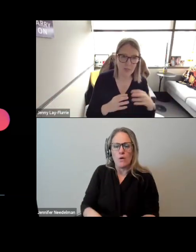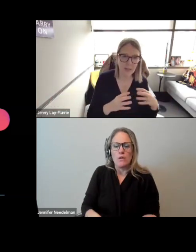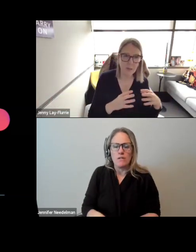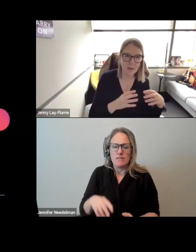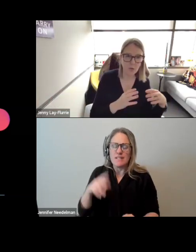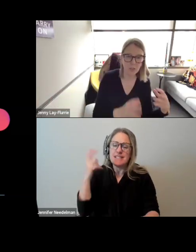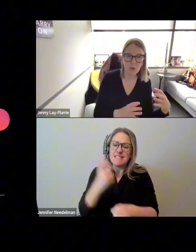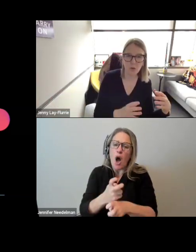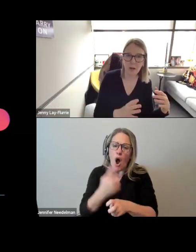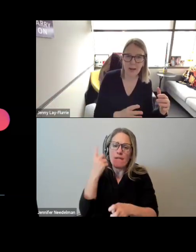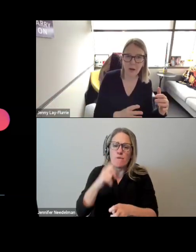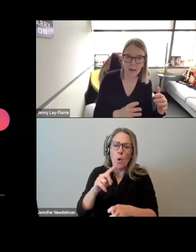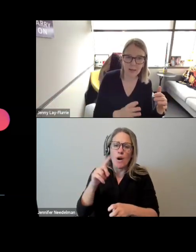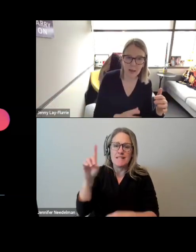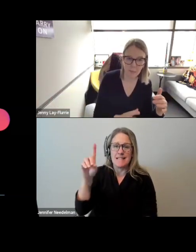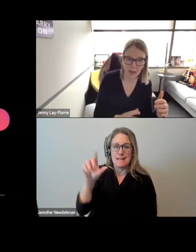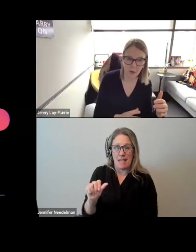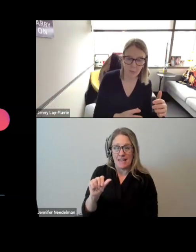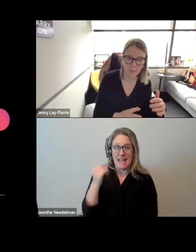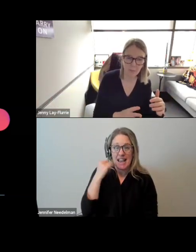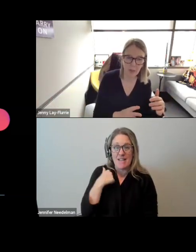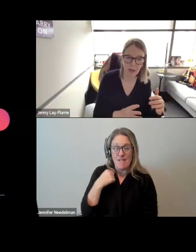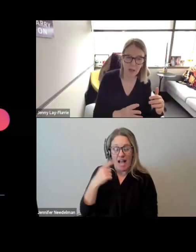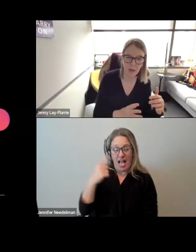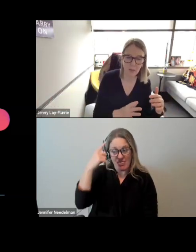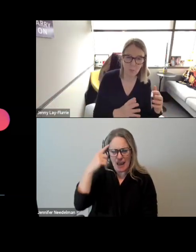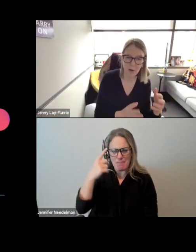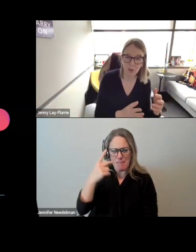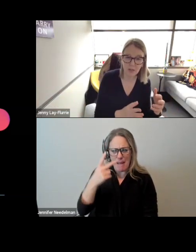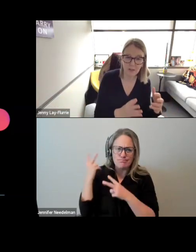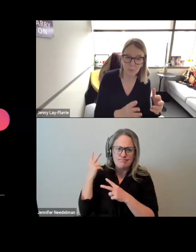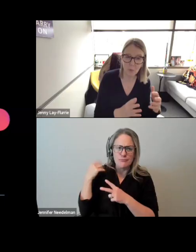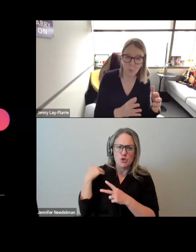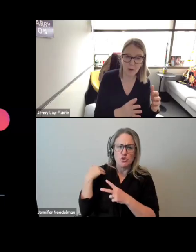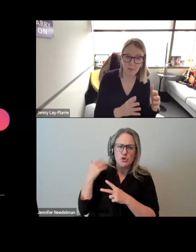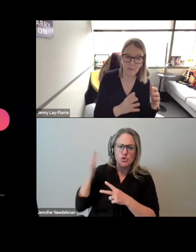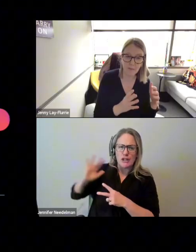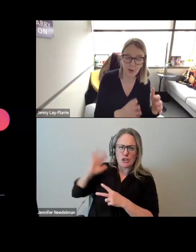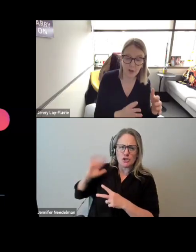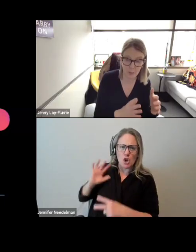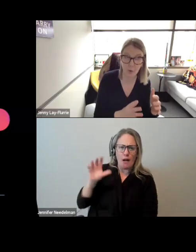If I think about traditional AI and ML, we actually were one of the first